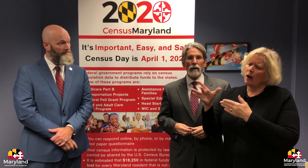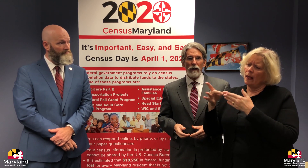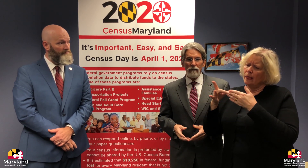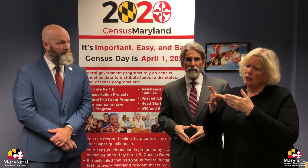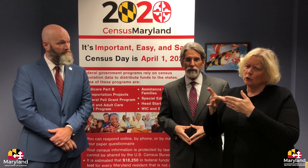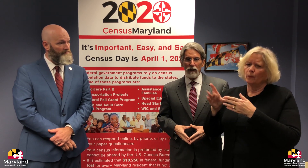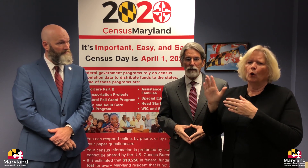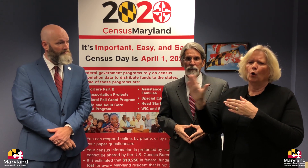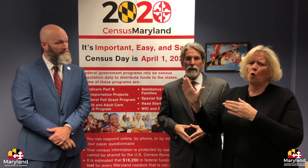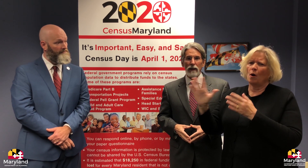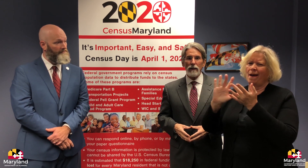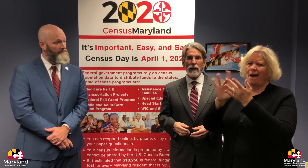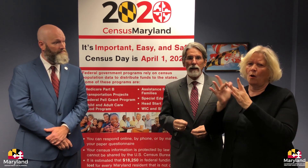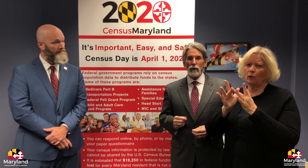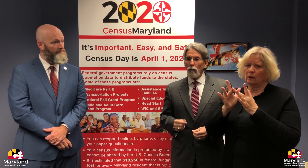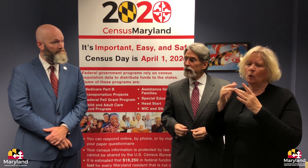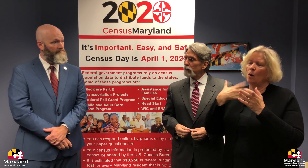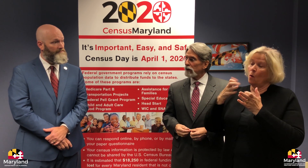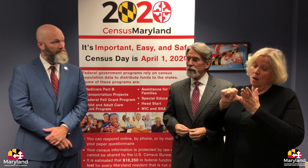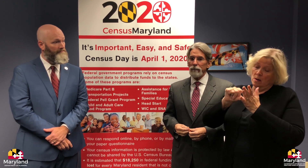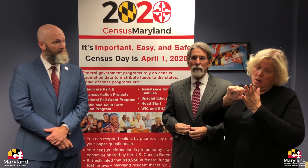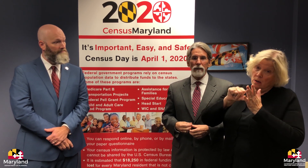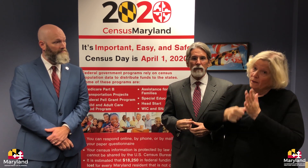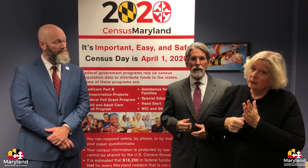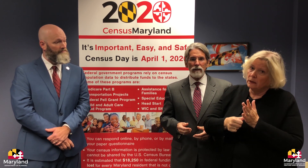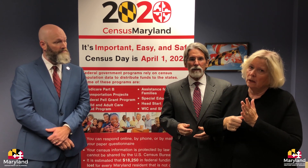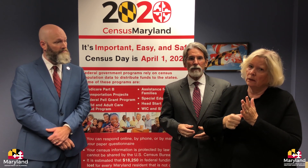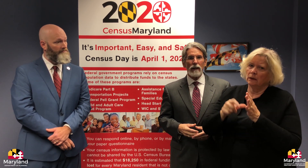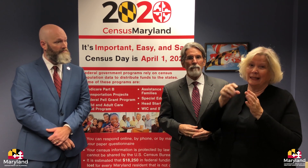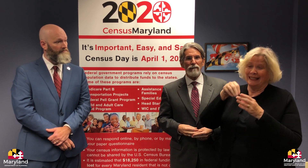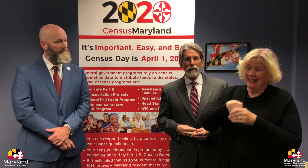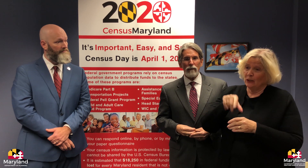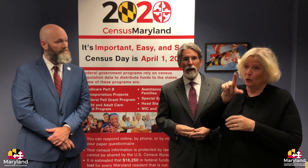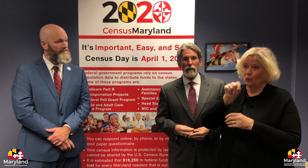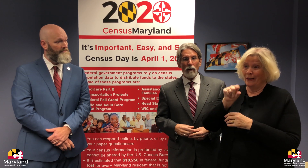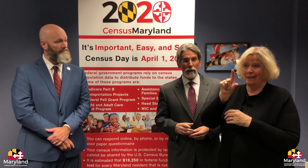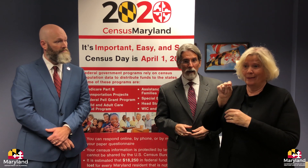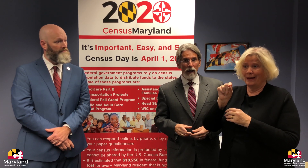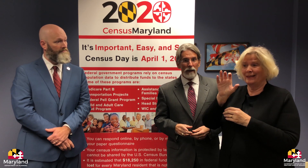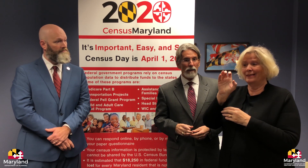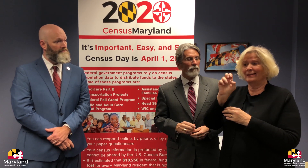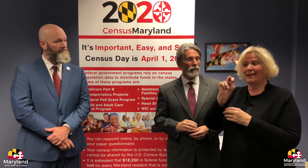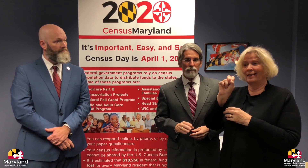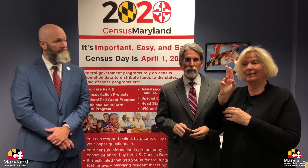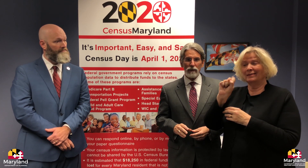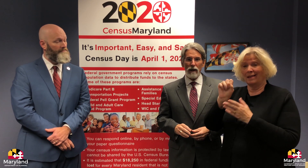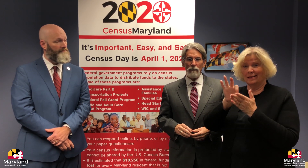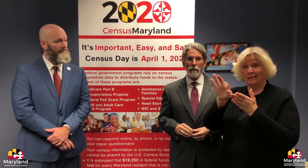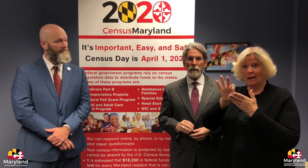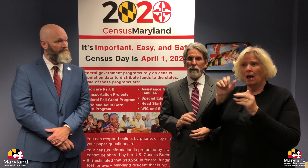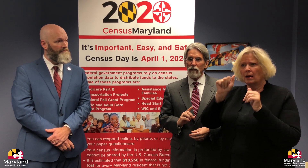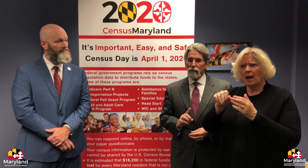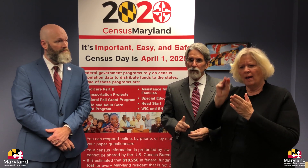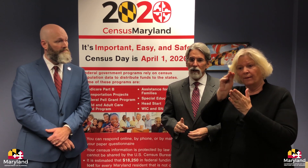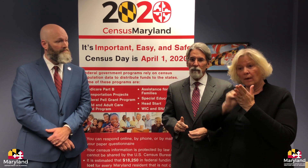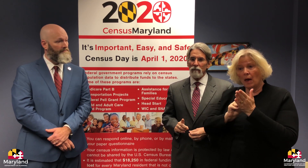We want to emphasize that in 2020, the Census can be filled out online for the first time ever,